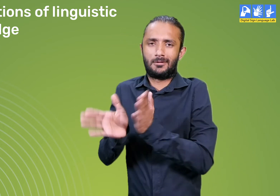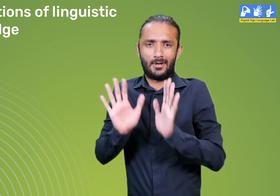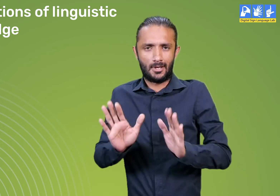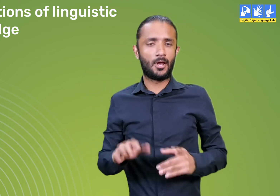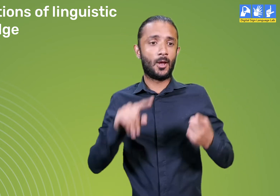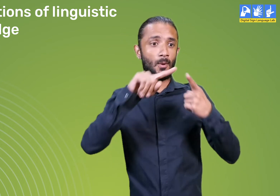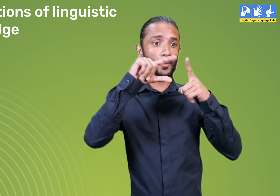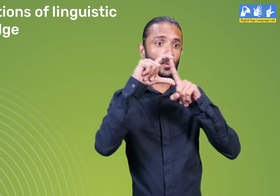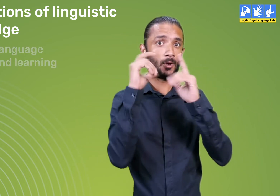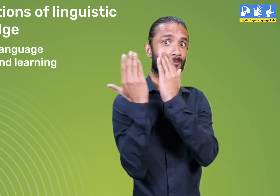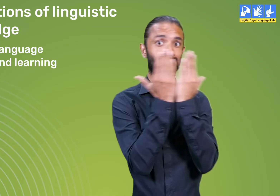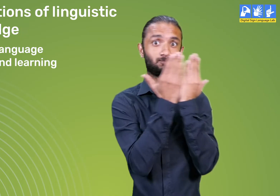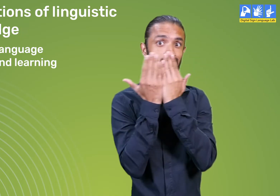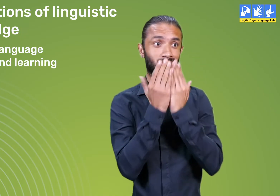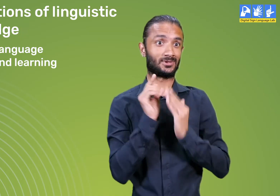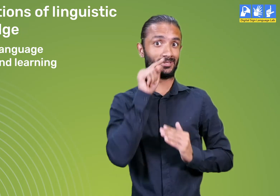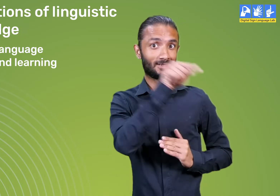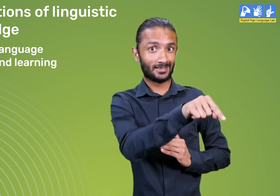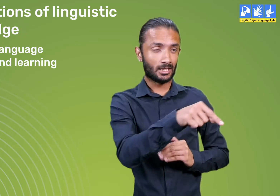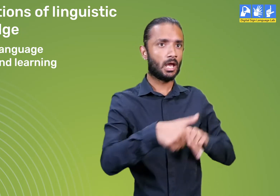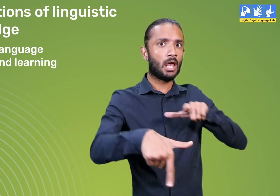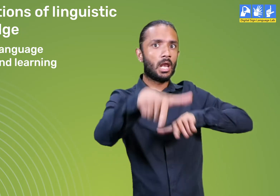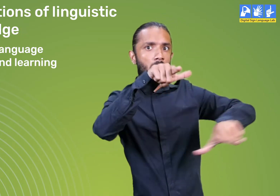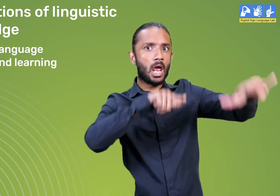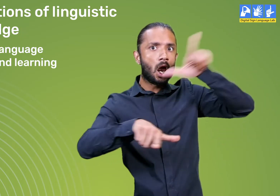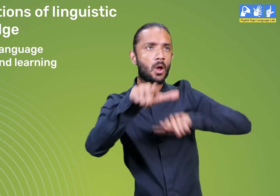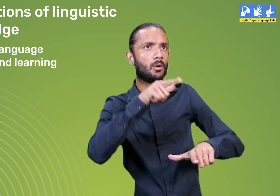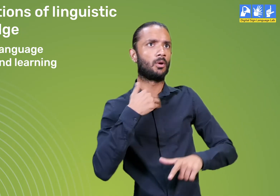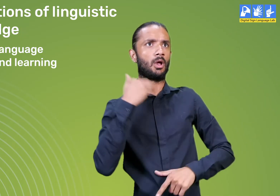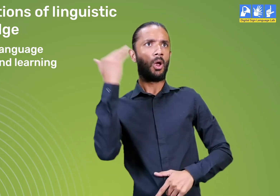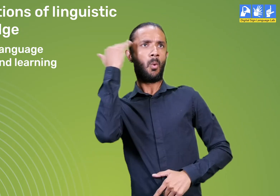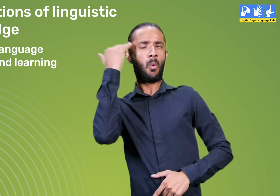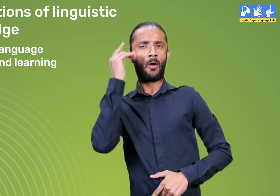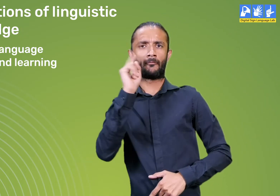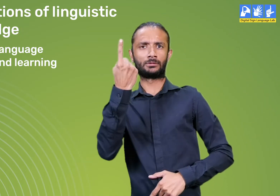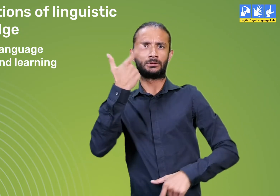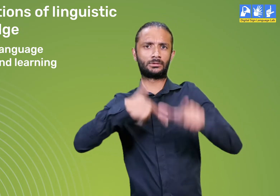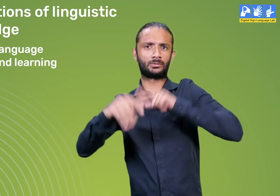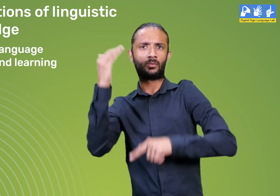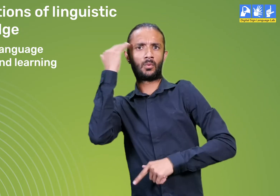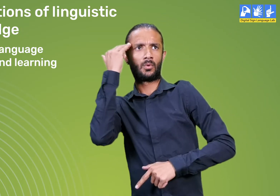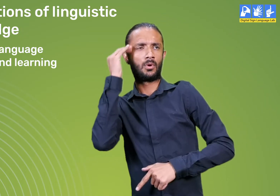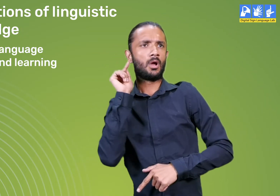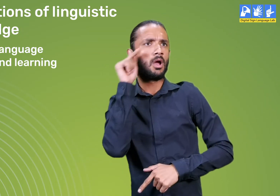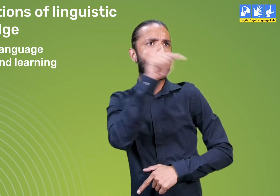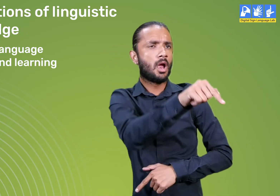such as on the basis of acquisition our first language (mother tongue ) , we learn second language ,